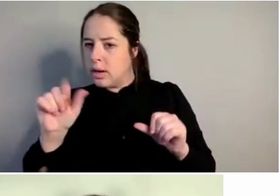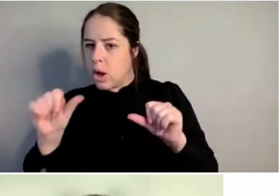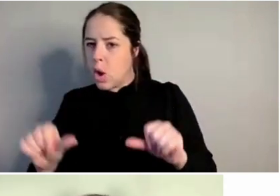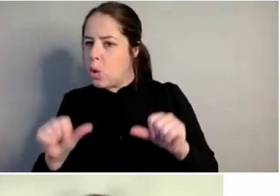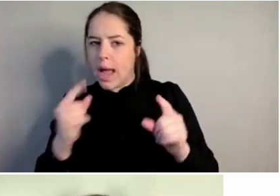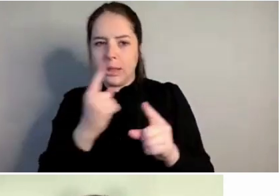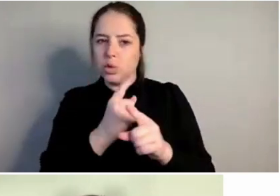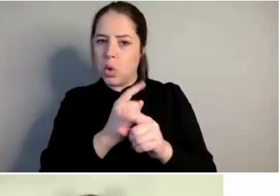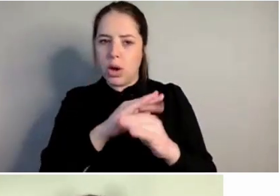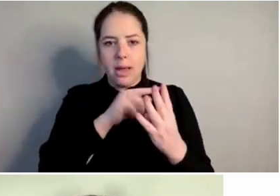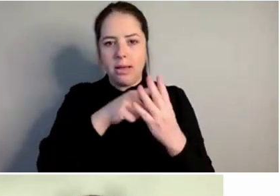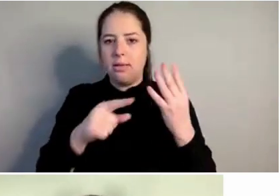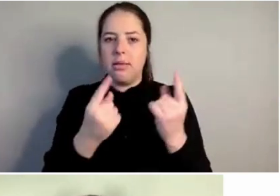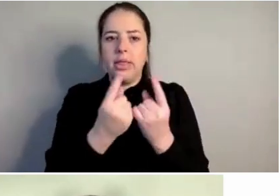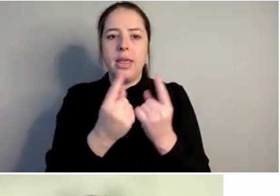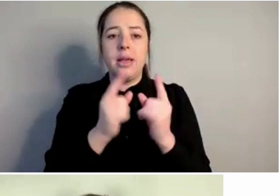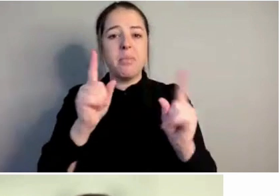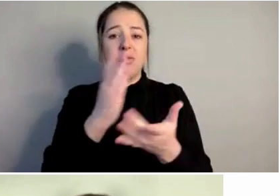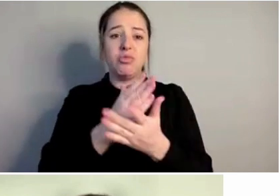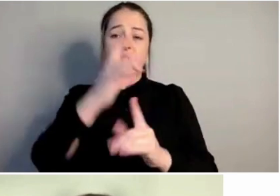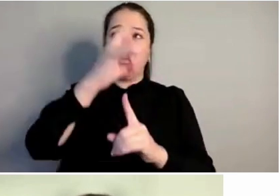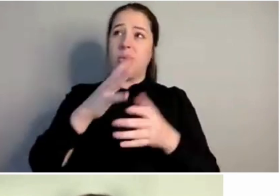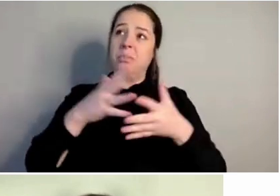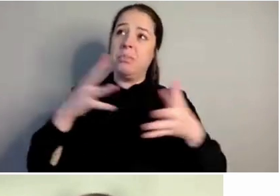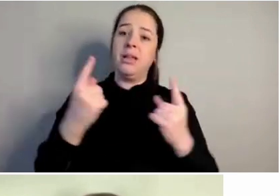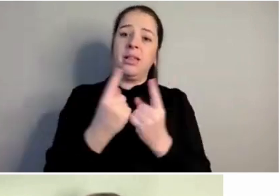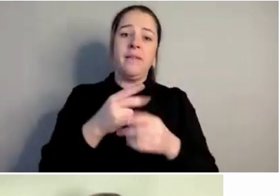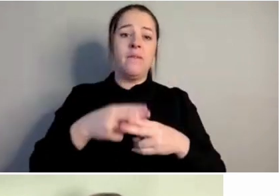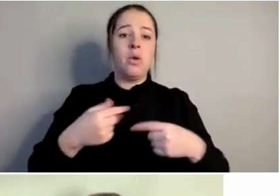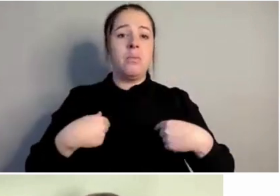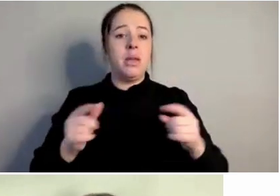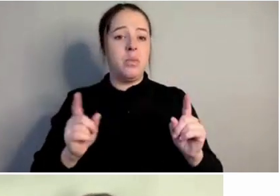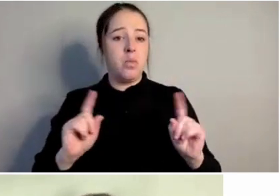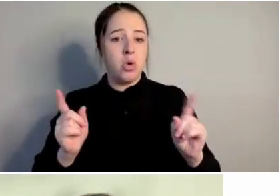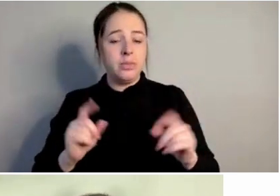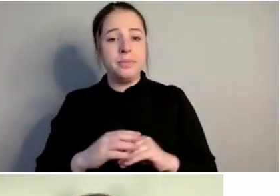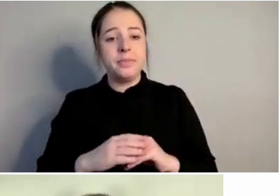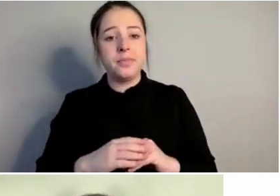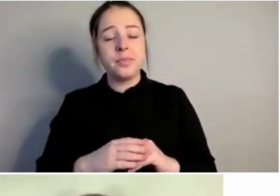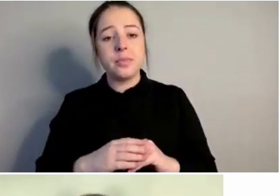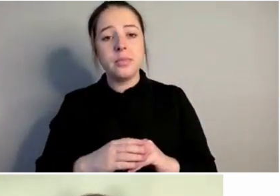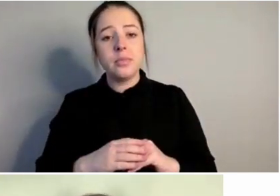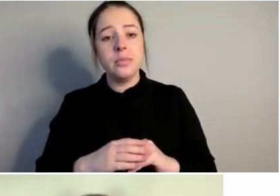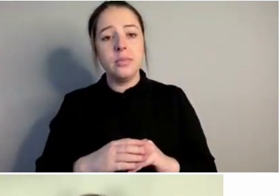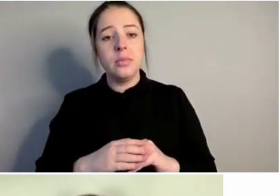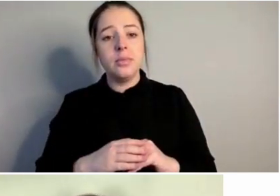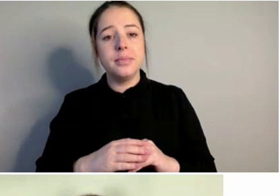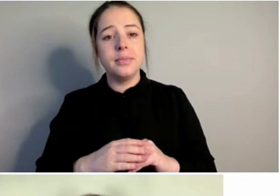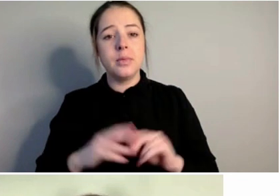But I think perhaps one of the biggest things for me is the fact that whilst we see our work colleagues at work